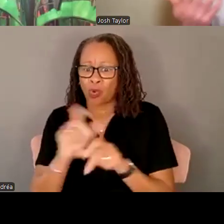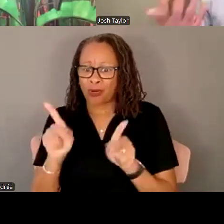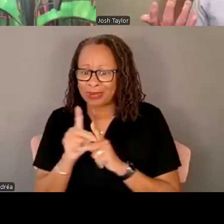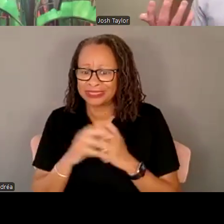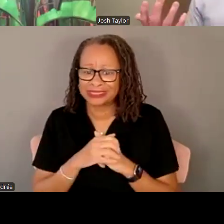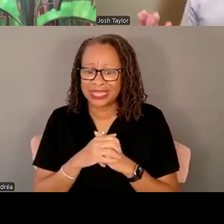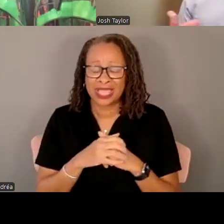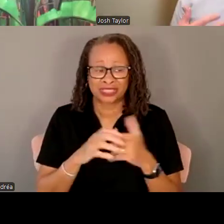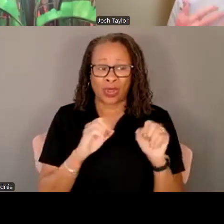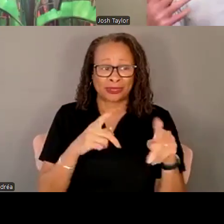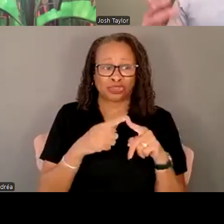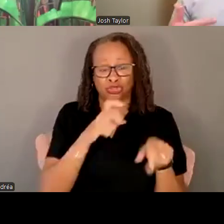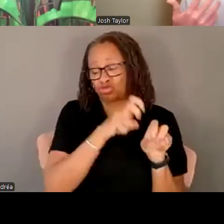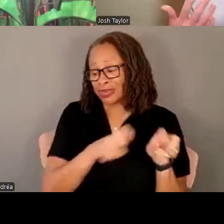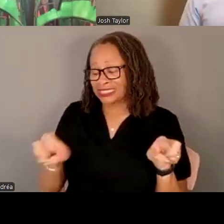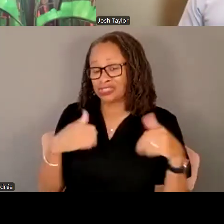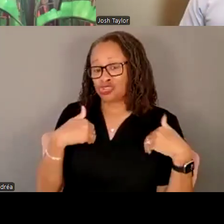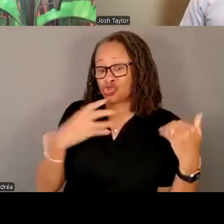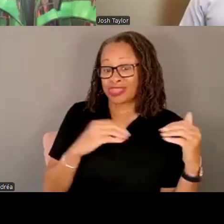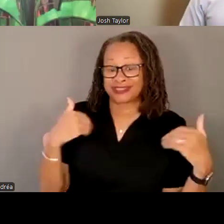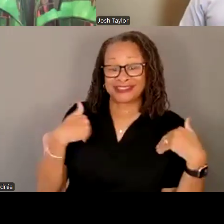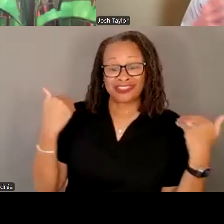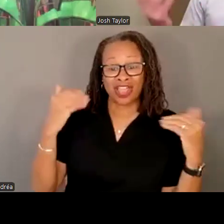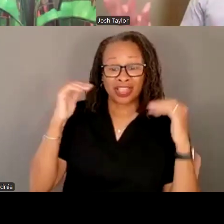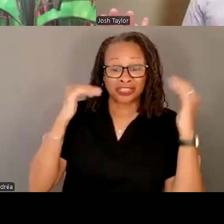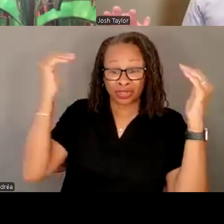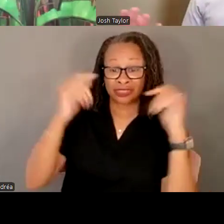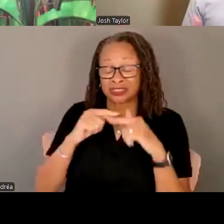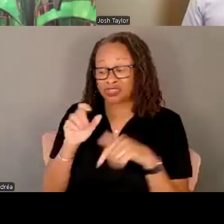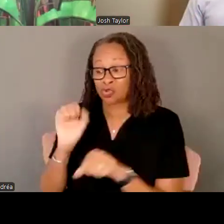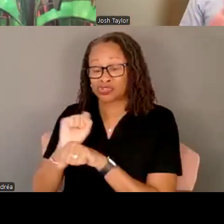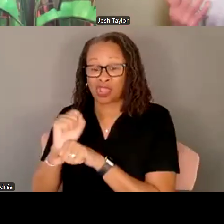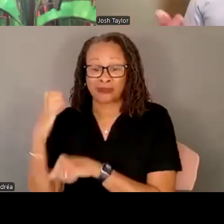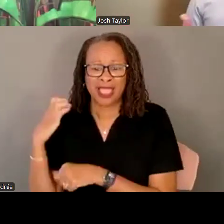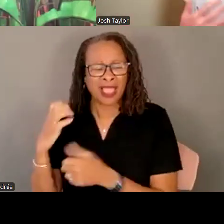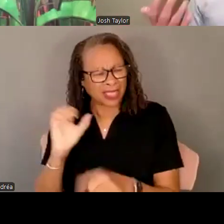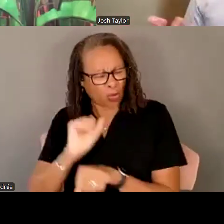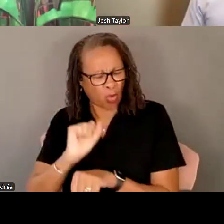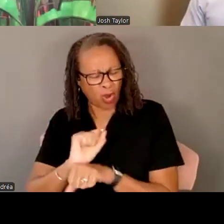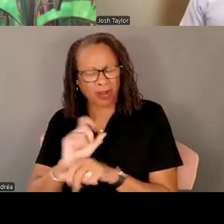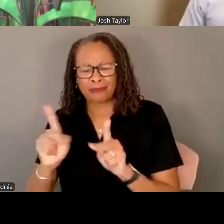and young adults to get a good support from job coaches to navigate workplace culture and some of those social expectations